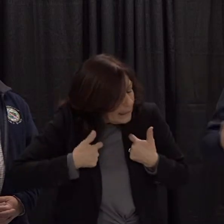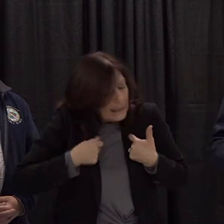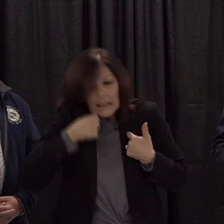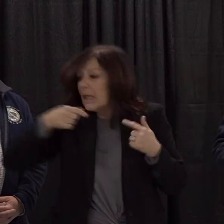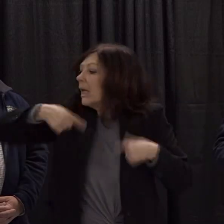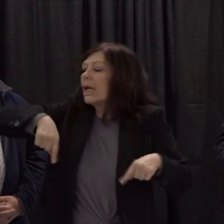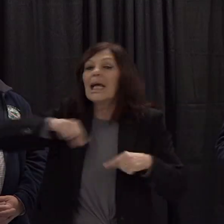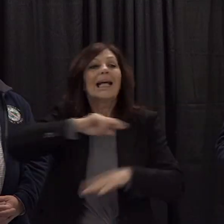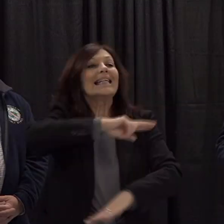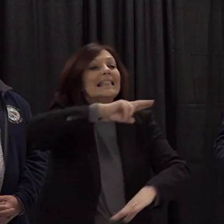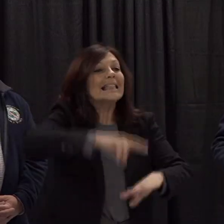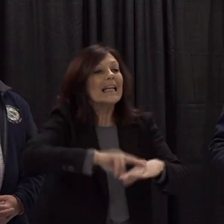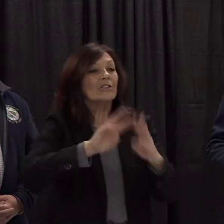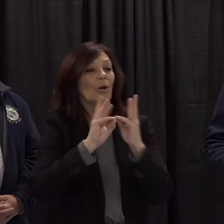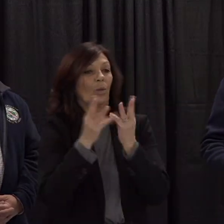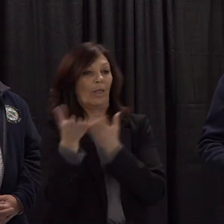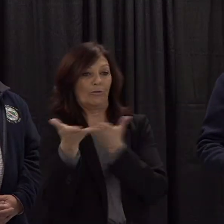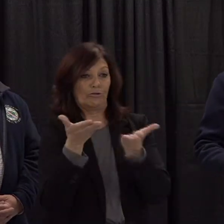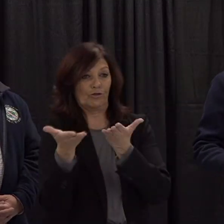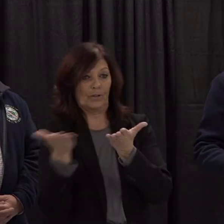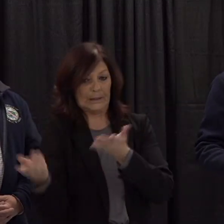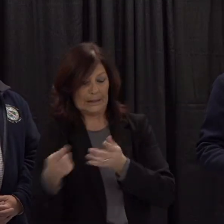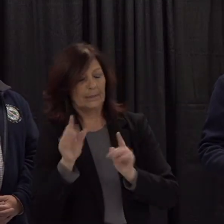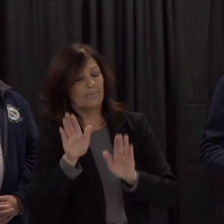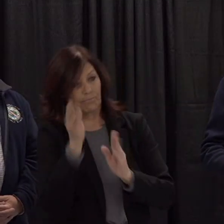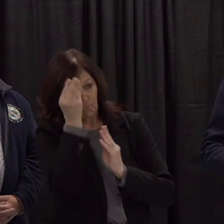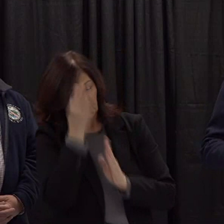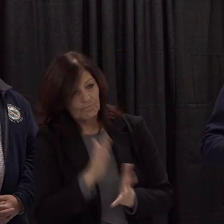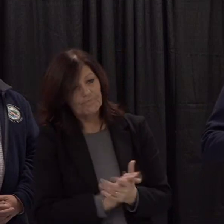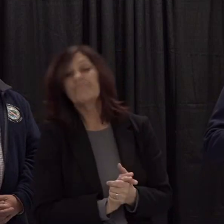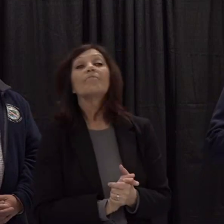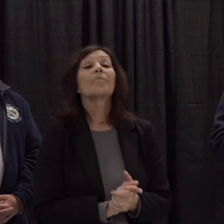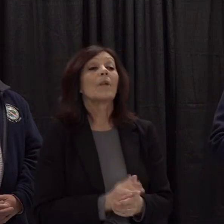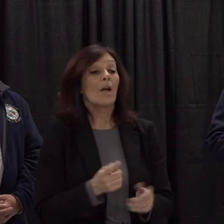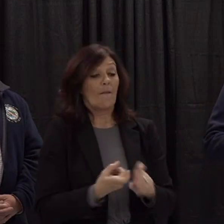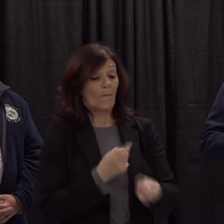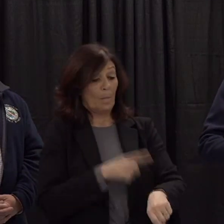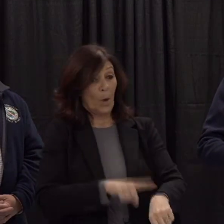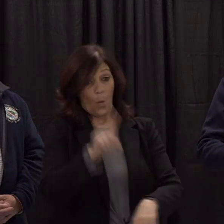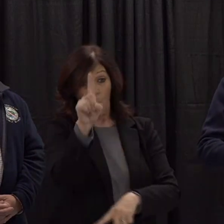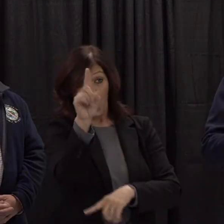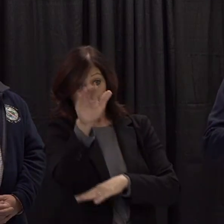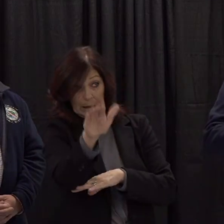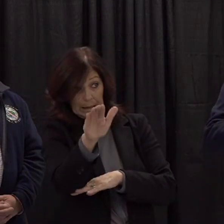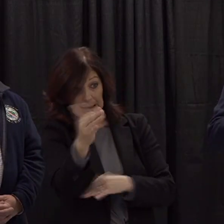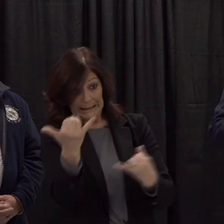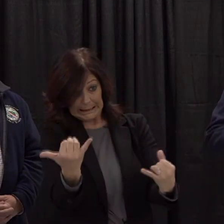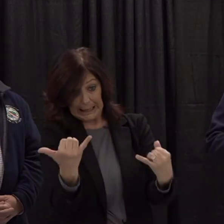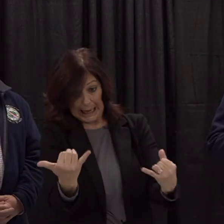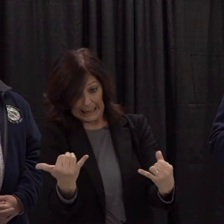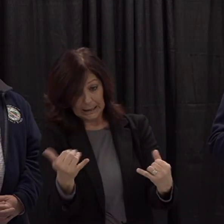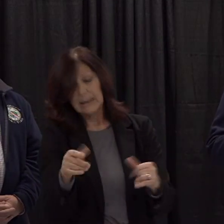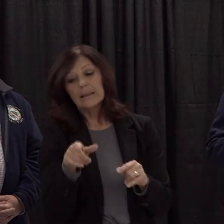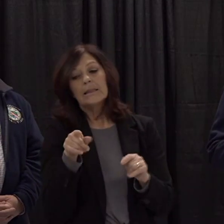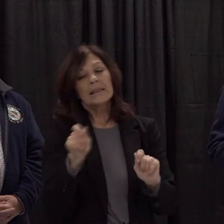This is from the National Weather Service. From 1:00 PM today and these slides were made at approximately